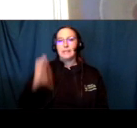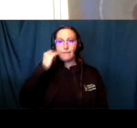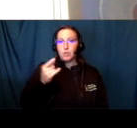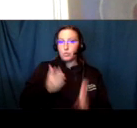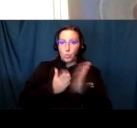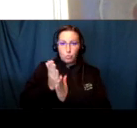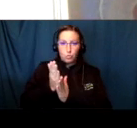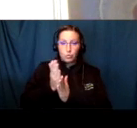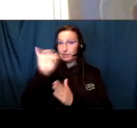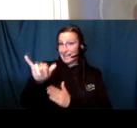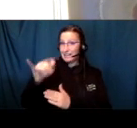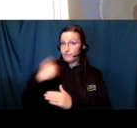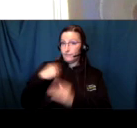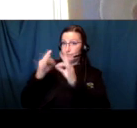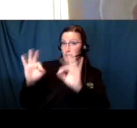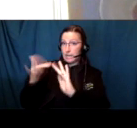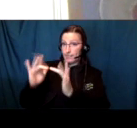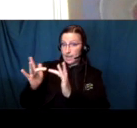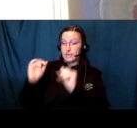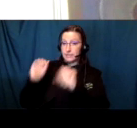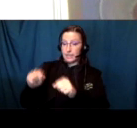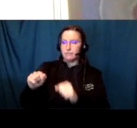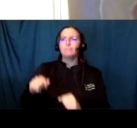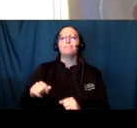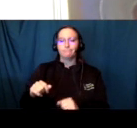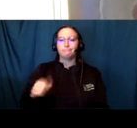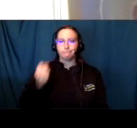free online. You can see some ideas for co for